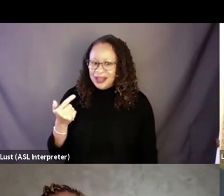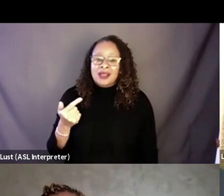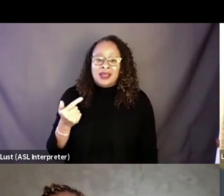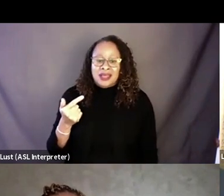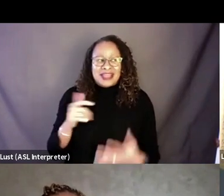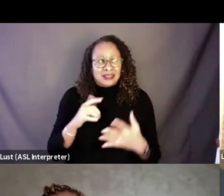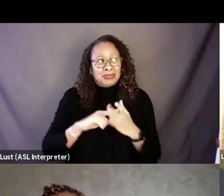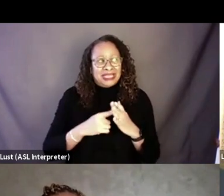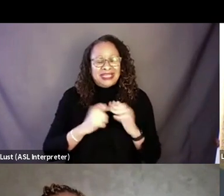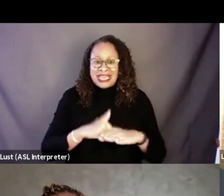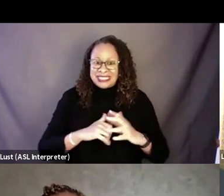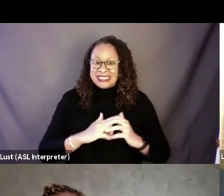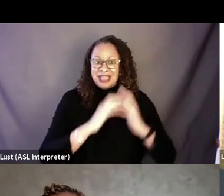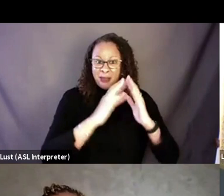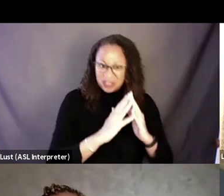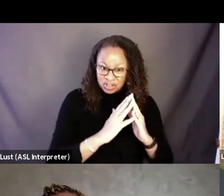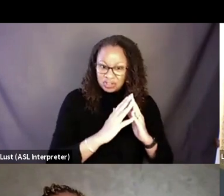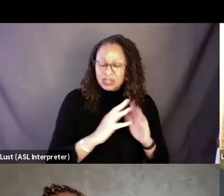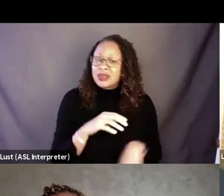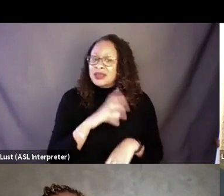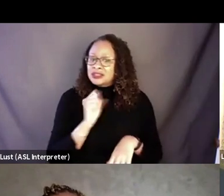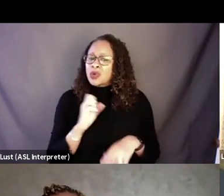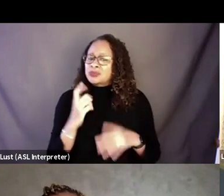So tell me how that came about and then for you Boni,